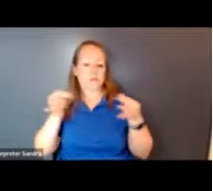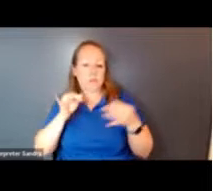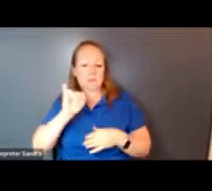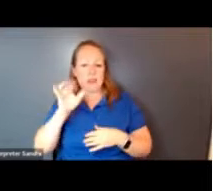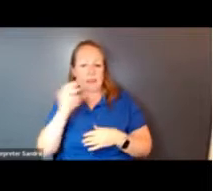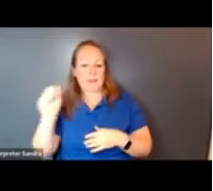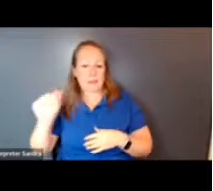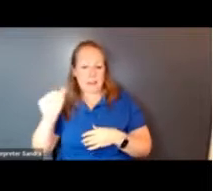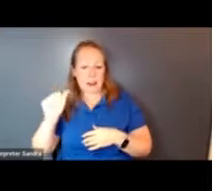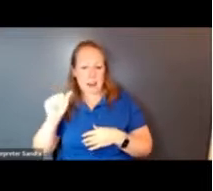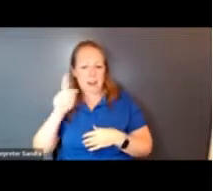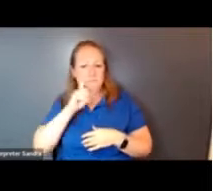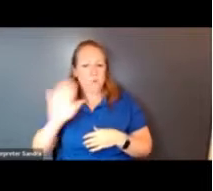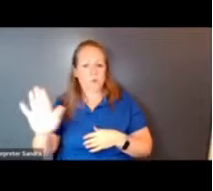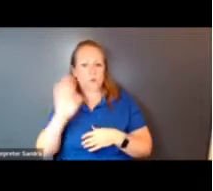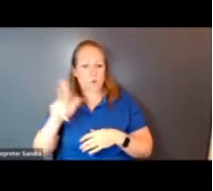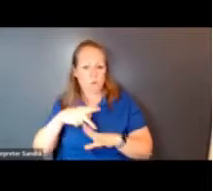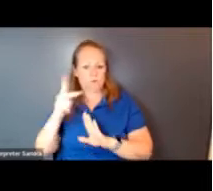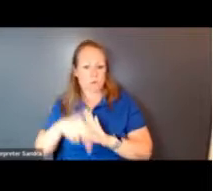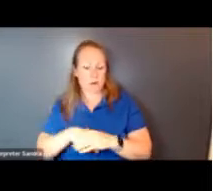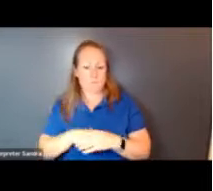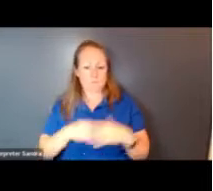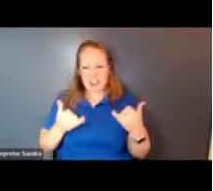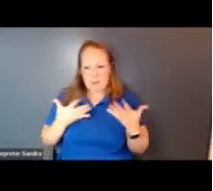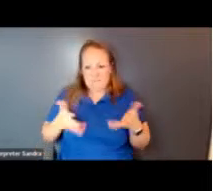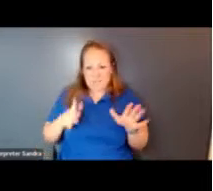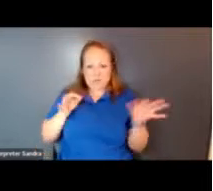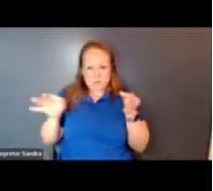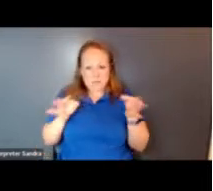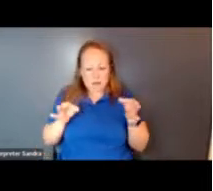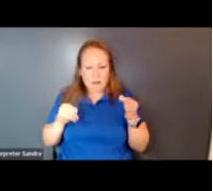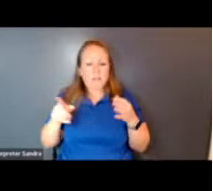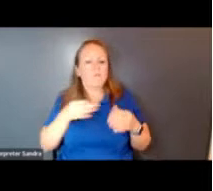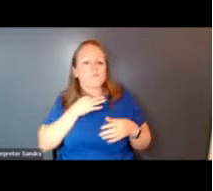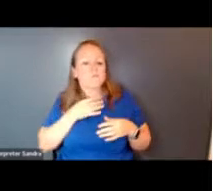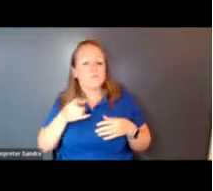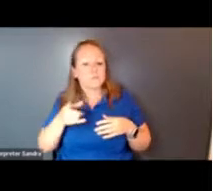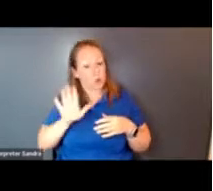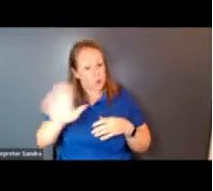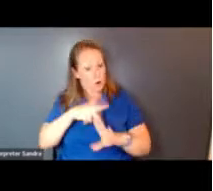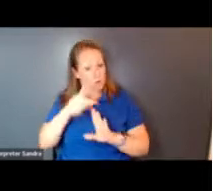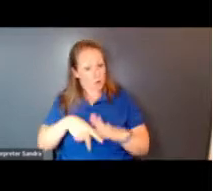defined what it is? "Would you say that I&A is consistently strong in the program that you're most familiar with?",